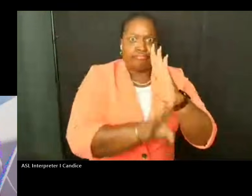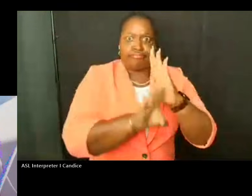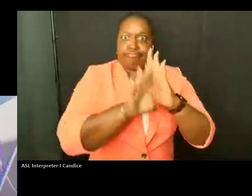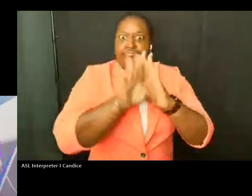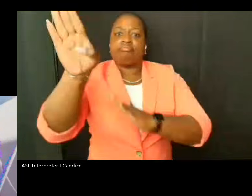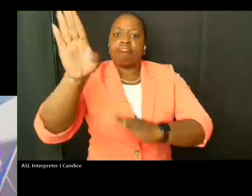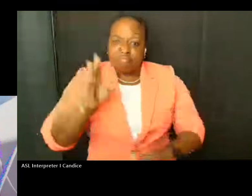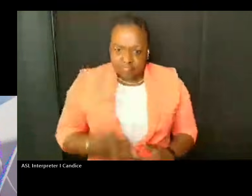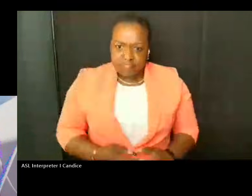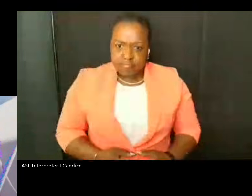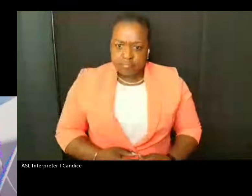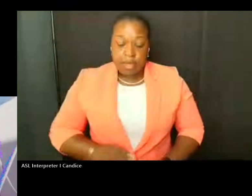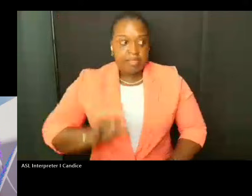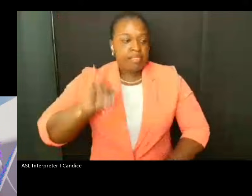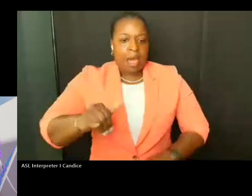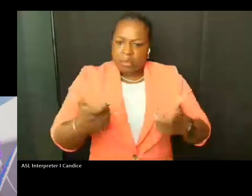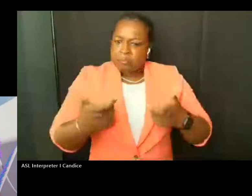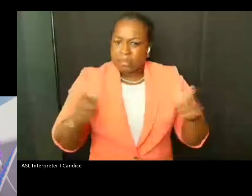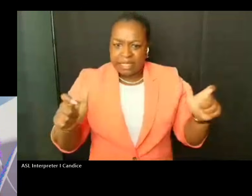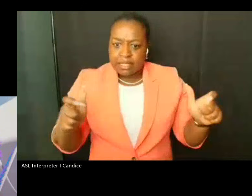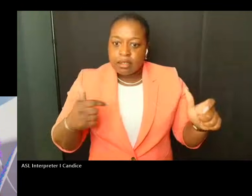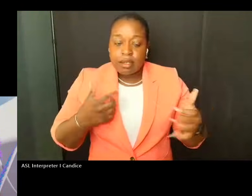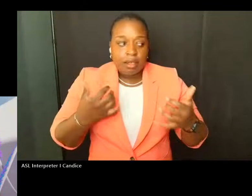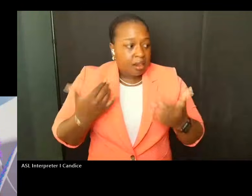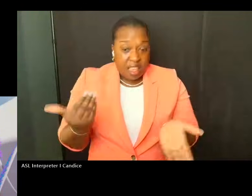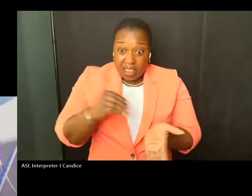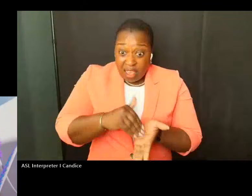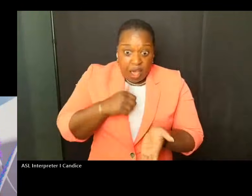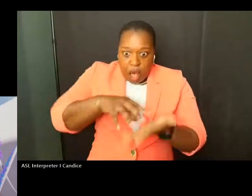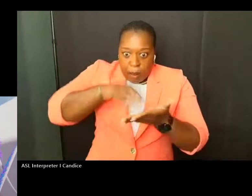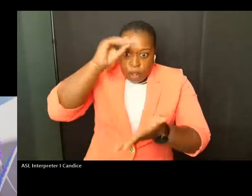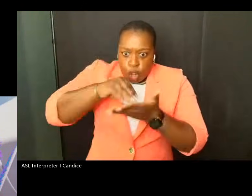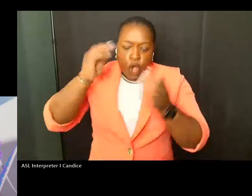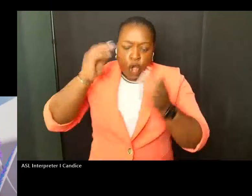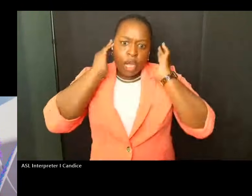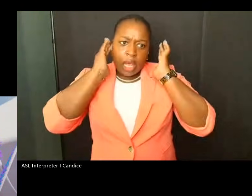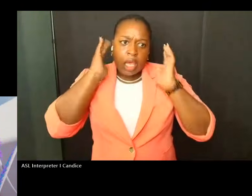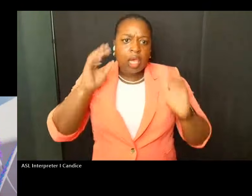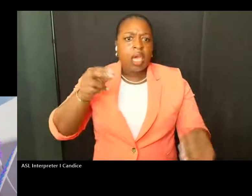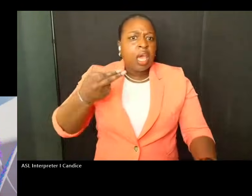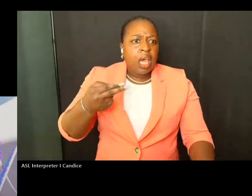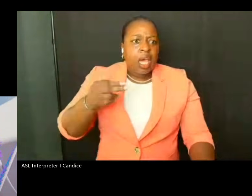And again, I'm learning as I go. I've never heard of a hemolytic anemia, never heard of Soliris,